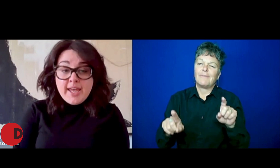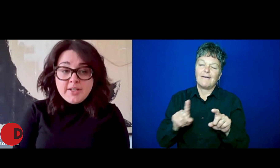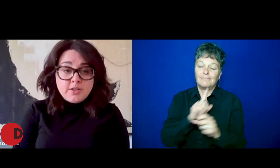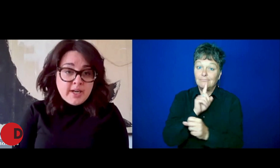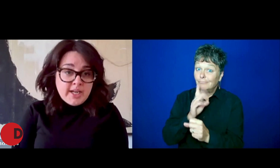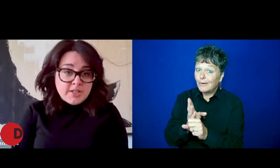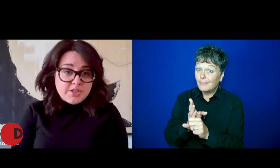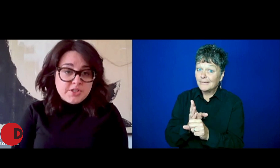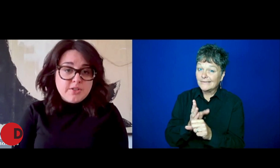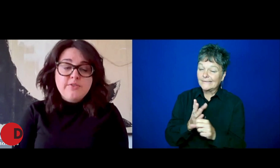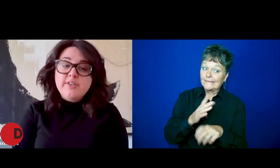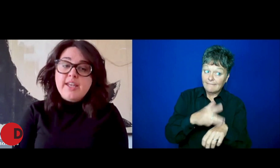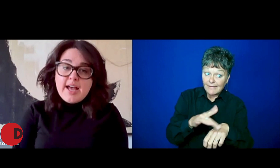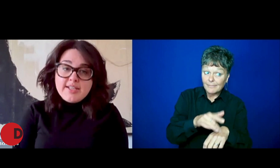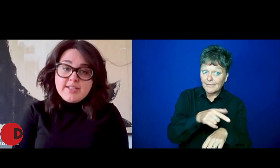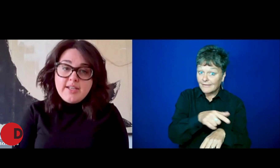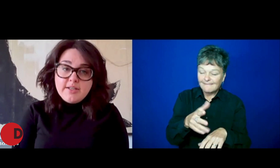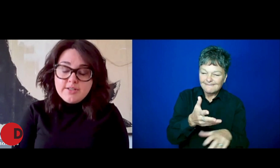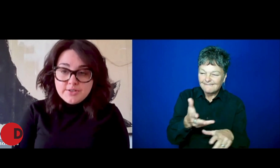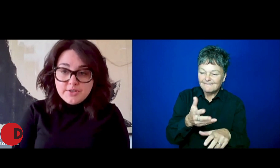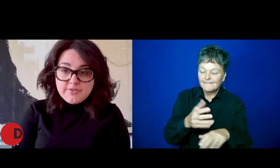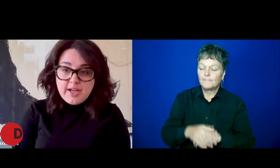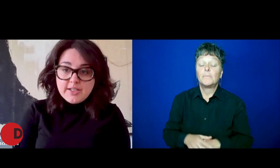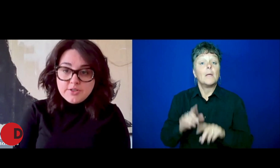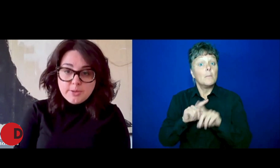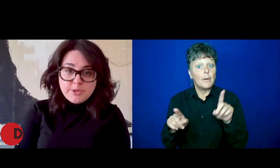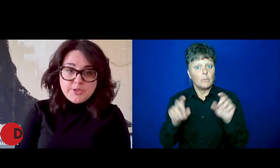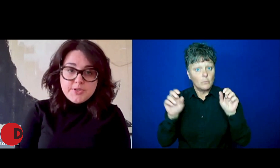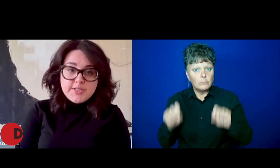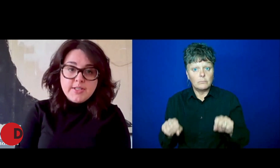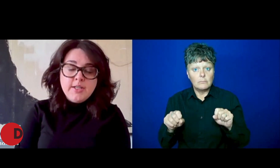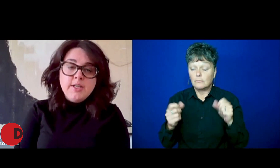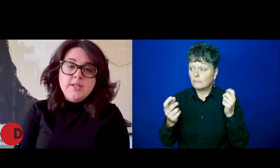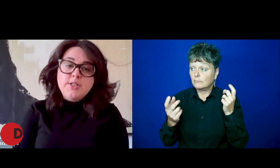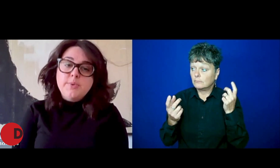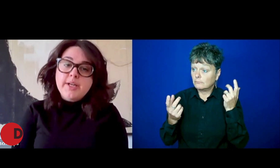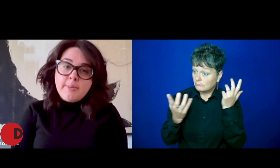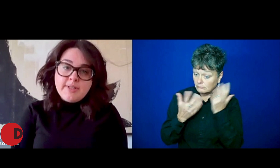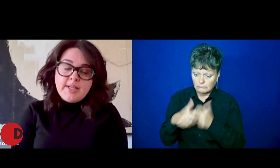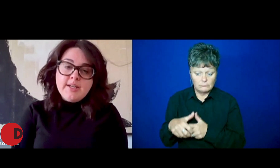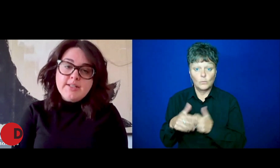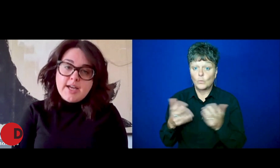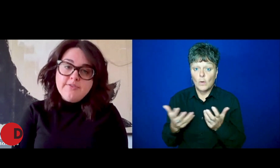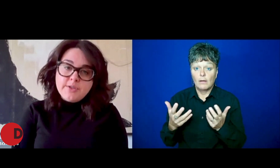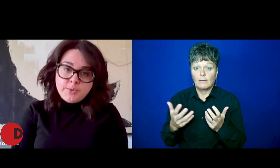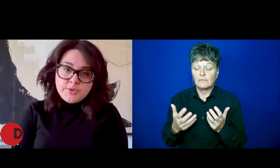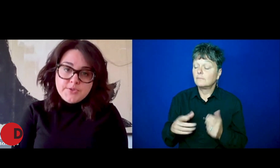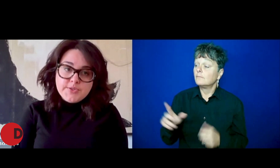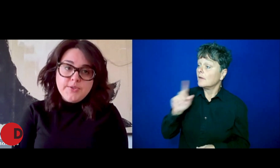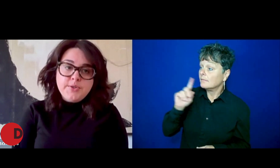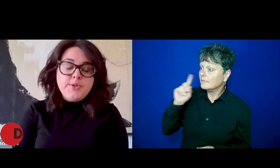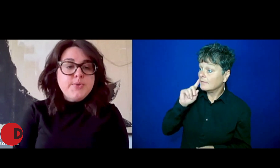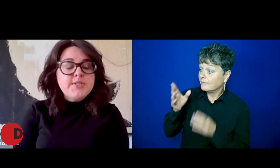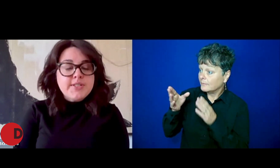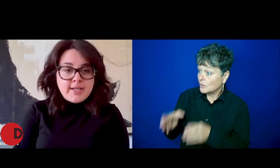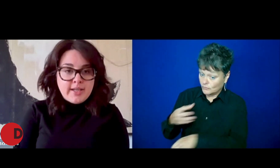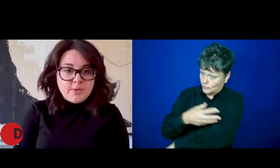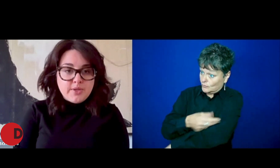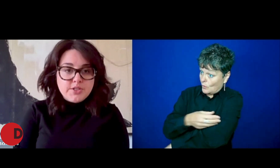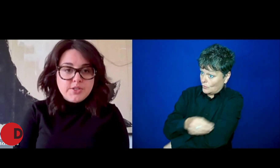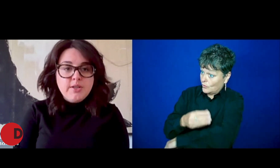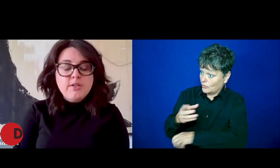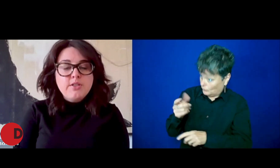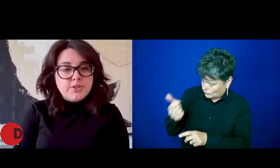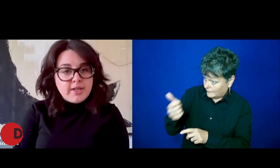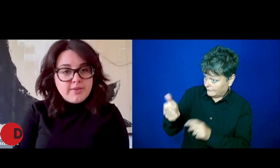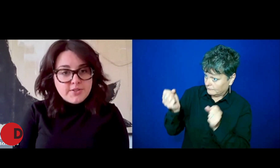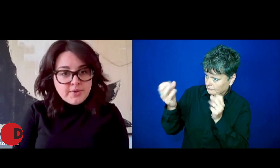three weeks in advance of their appointment. There is no cost to the donor